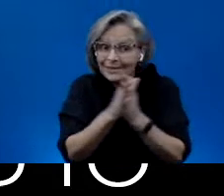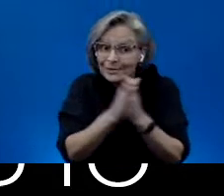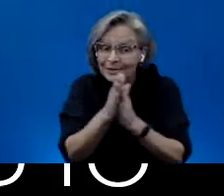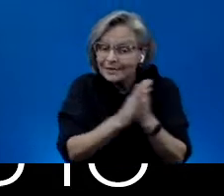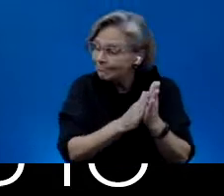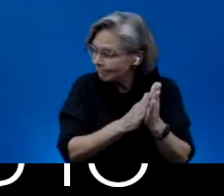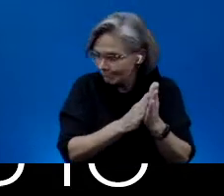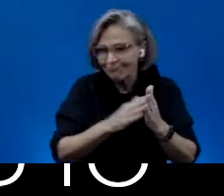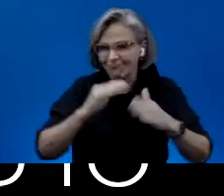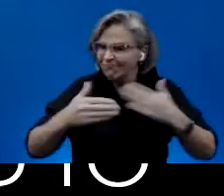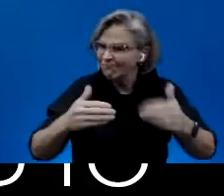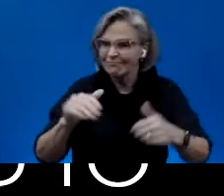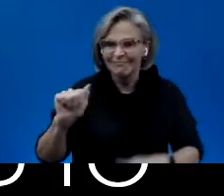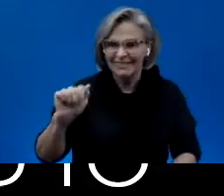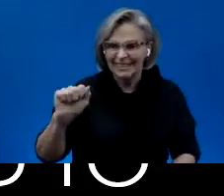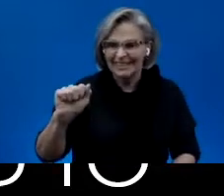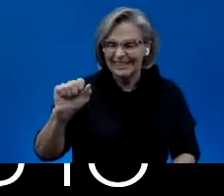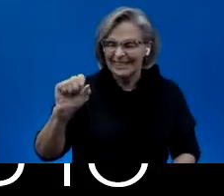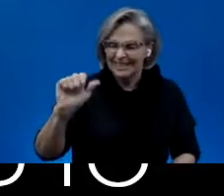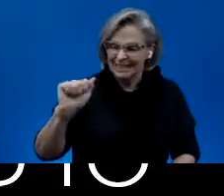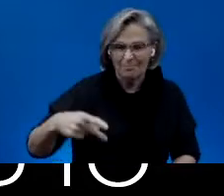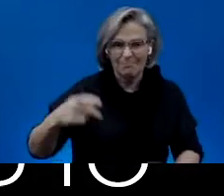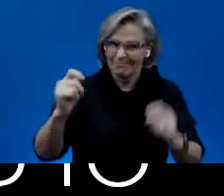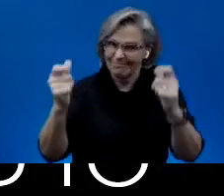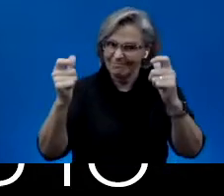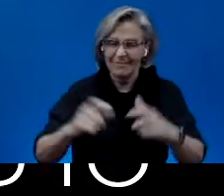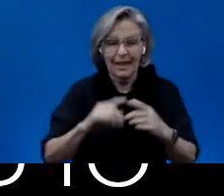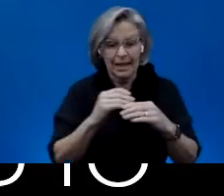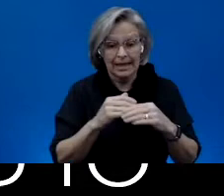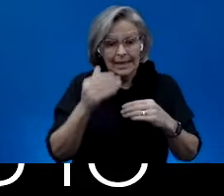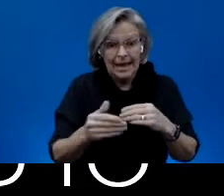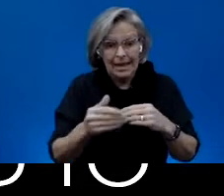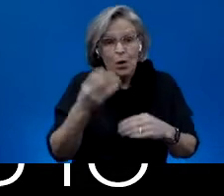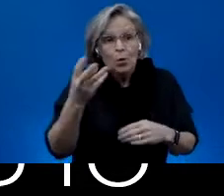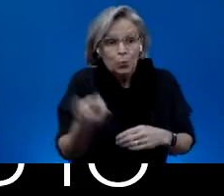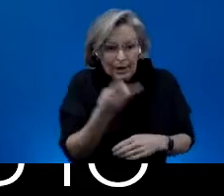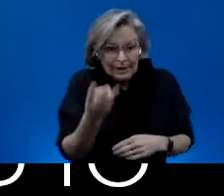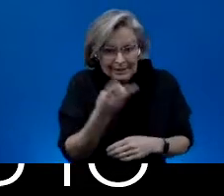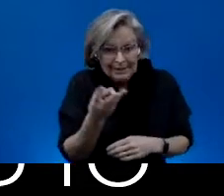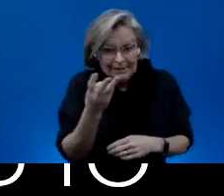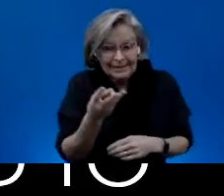on that one as quickly as you can. And then the next day, so on Wednesday, we're going to make the draw.